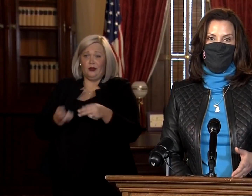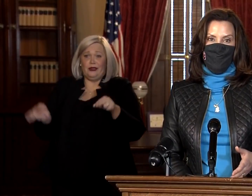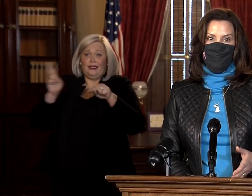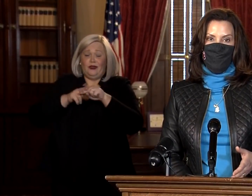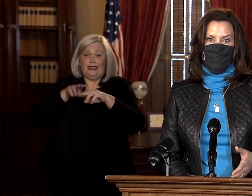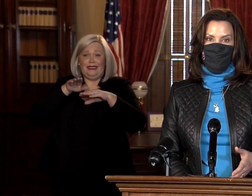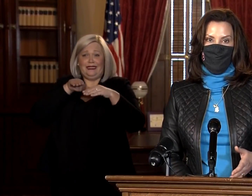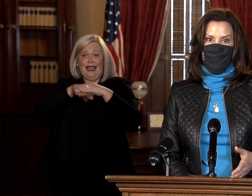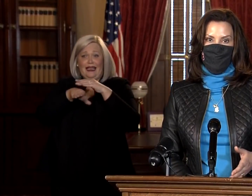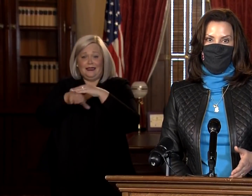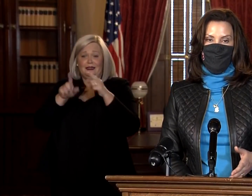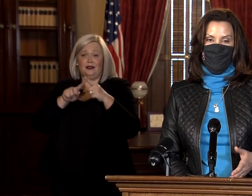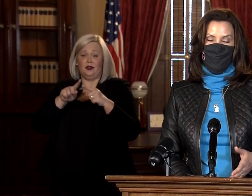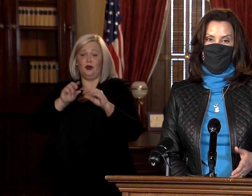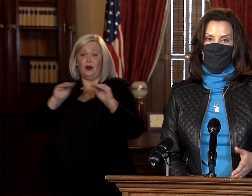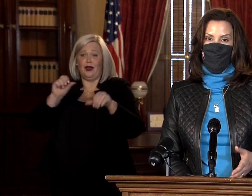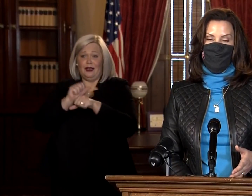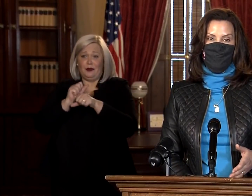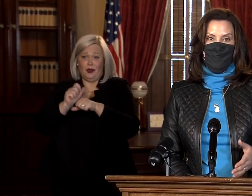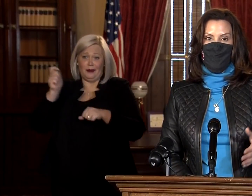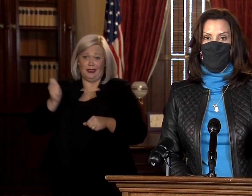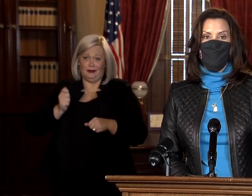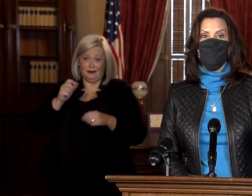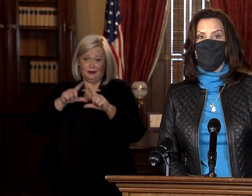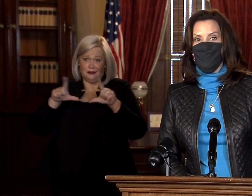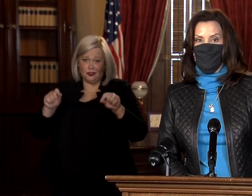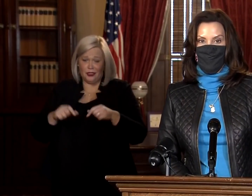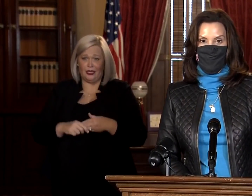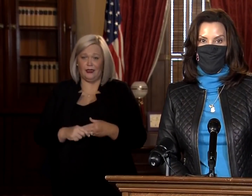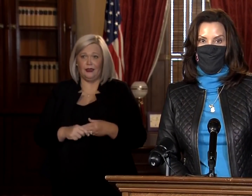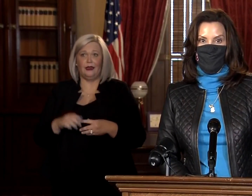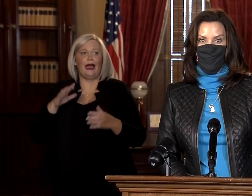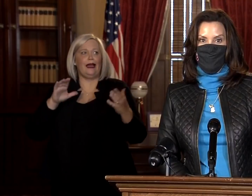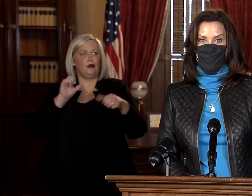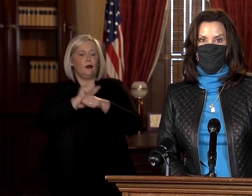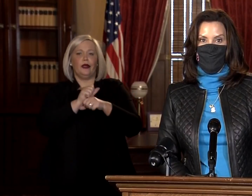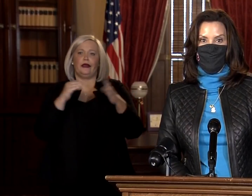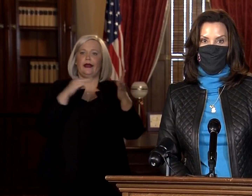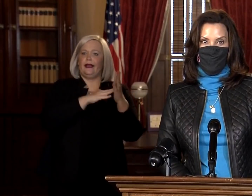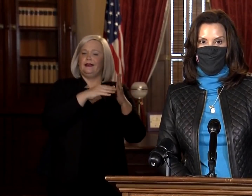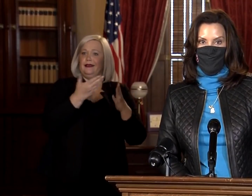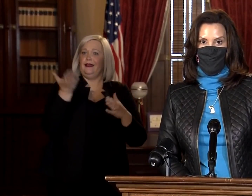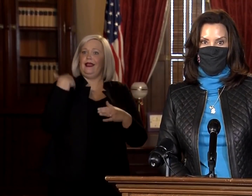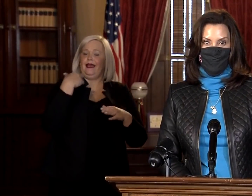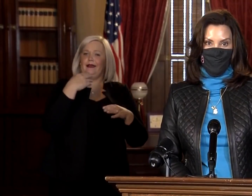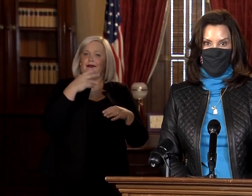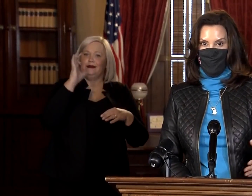problem. I’ve been working to expand I’ve been working to expand access to unemployment benefits. access to unemployment benefits. I worked against the last